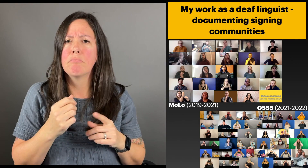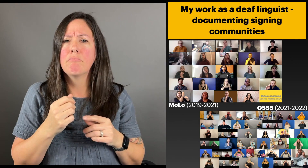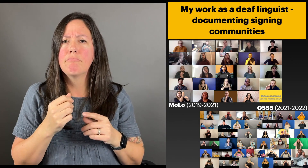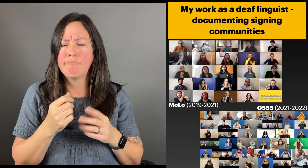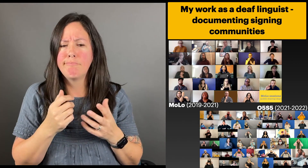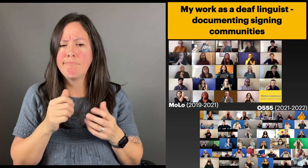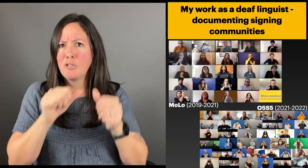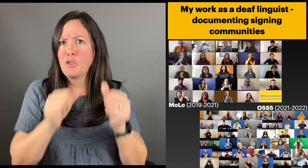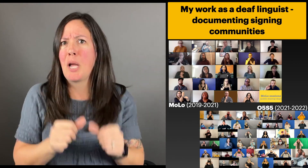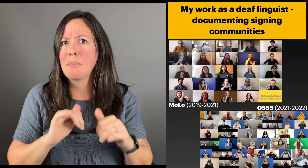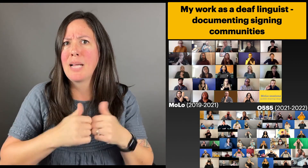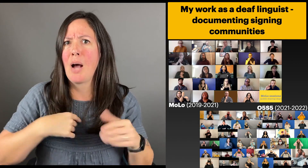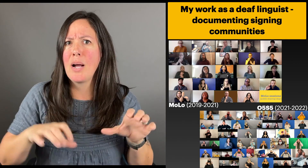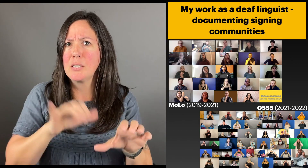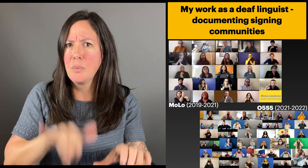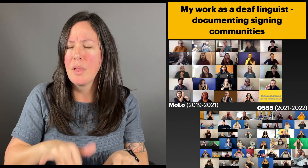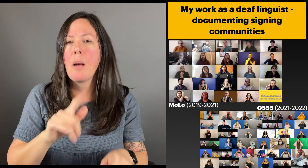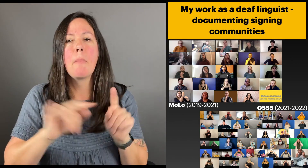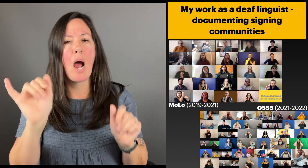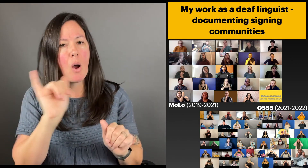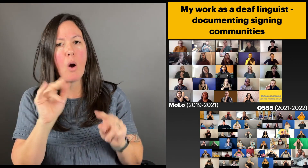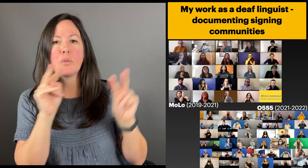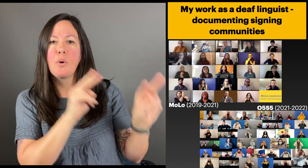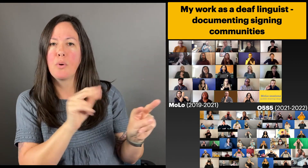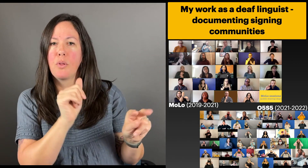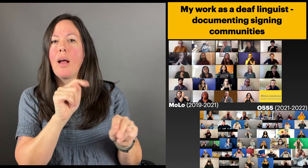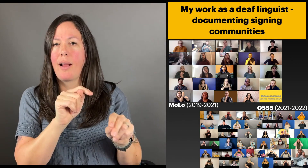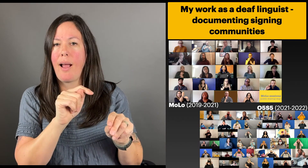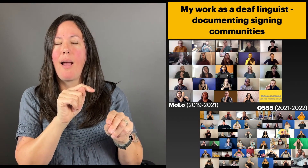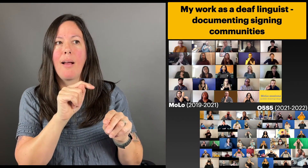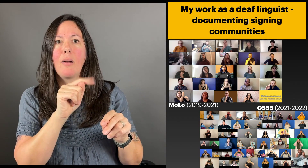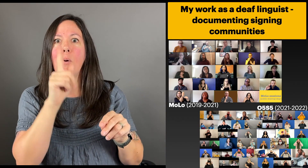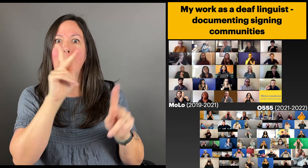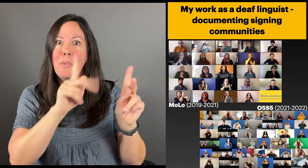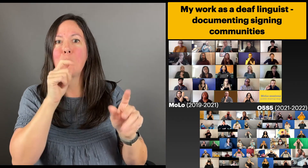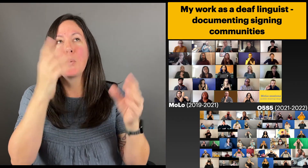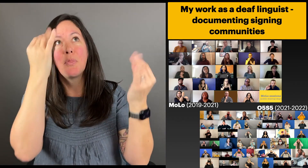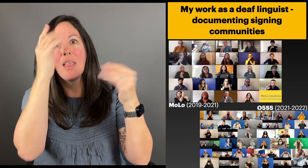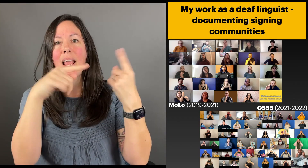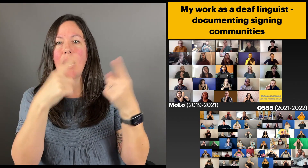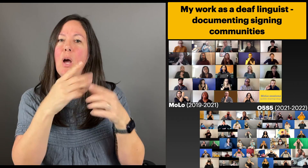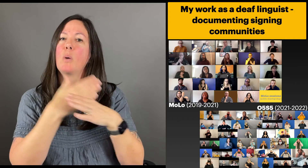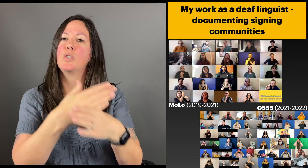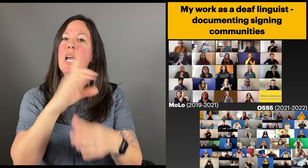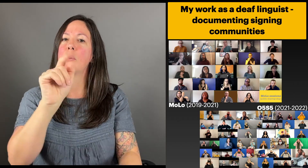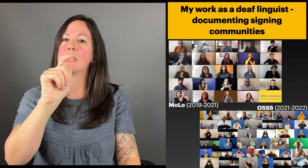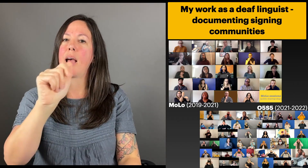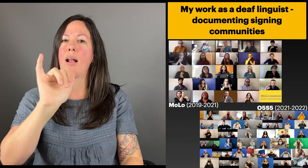broadly and being a deaf person has certainly shaped the way that I do my